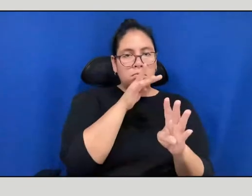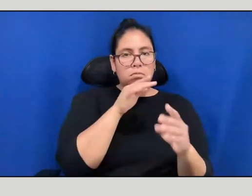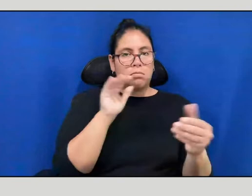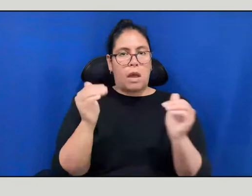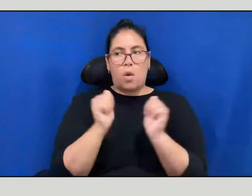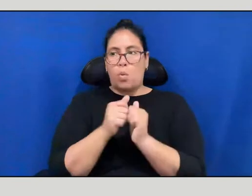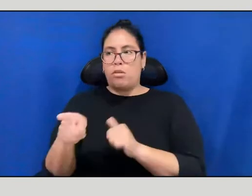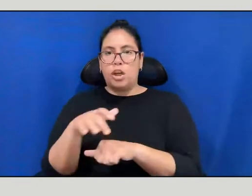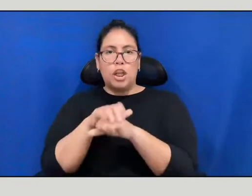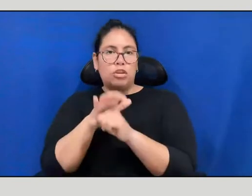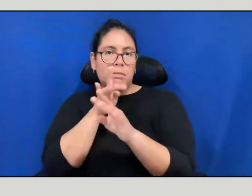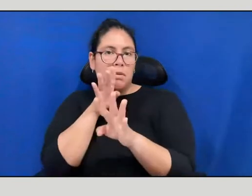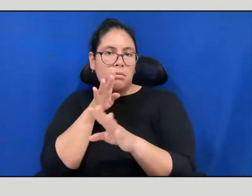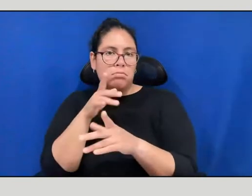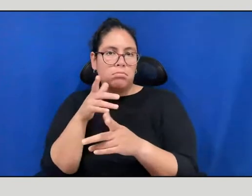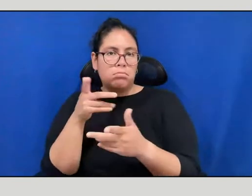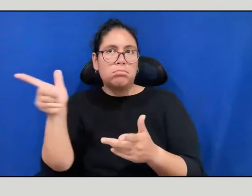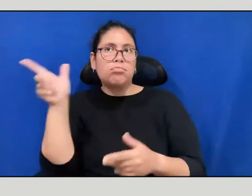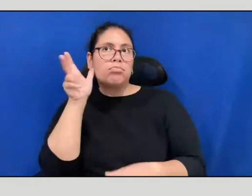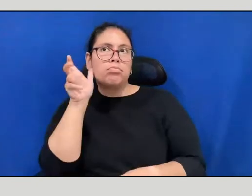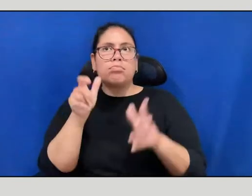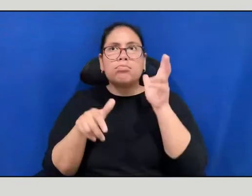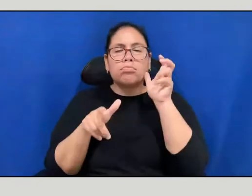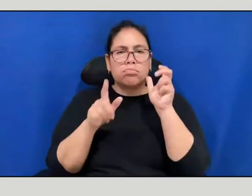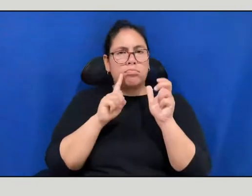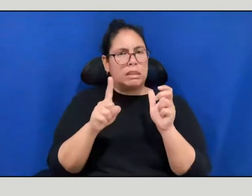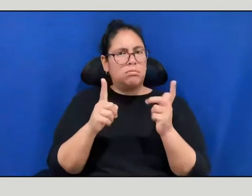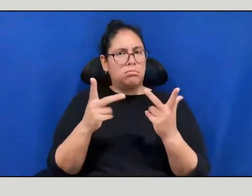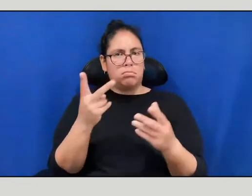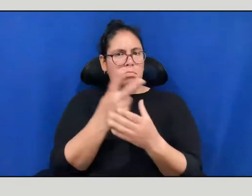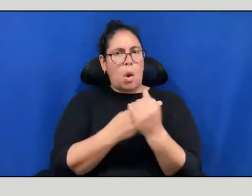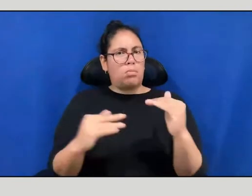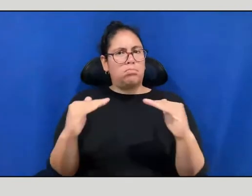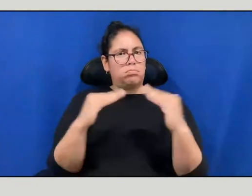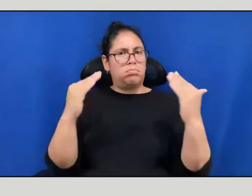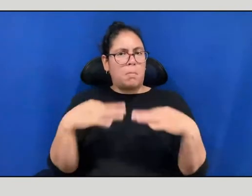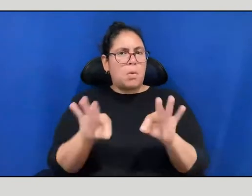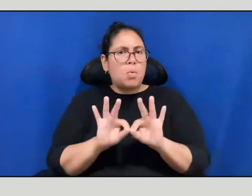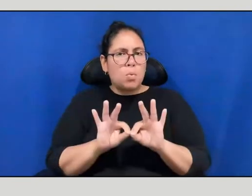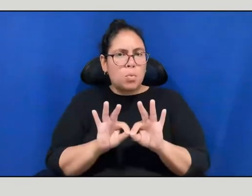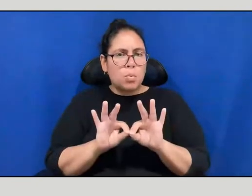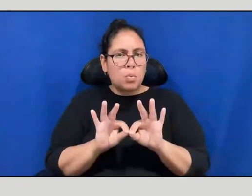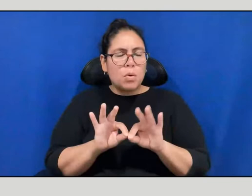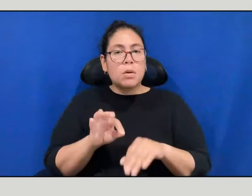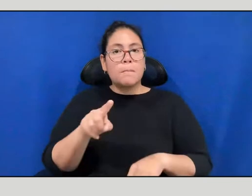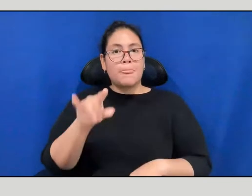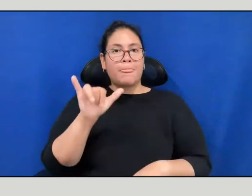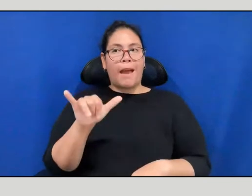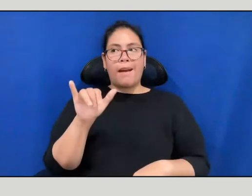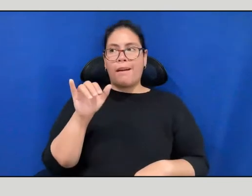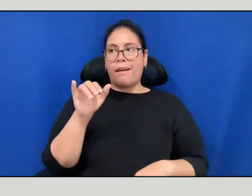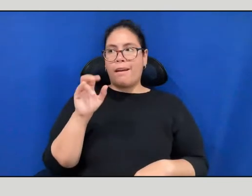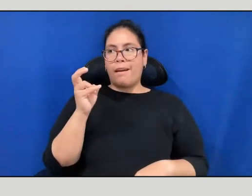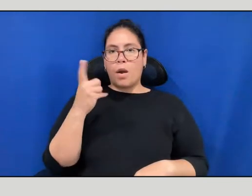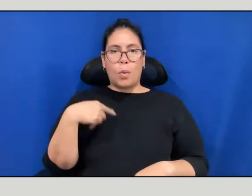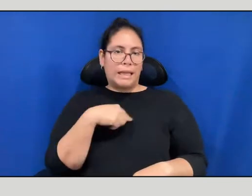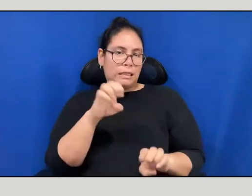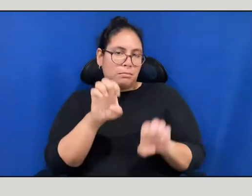and so we're sort of creating this experiment in solidarity with these two versions